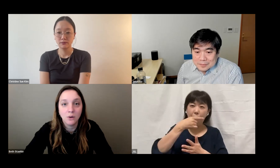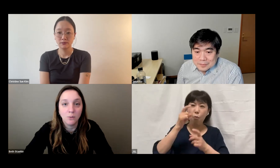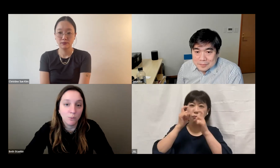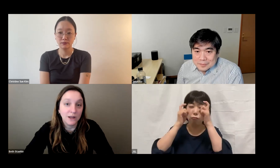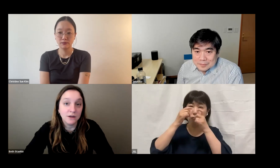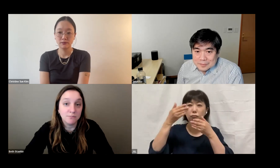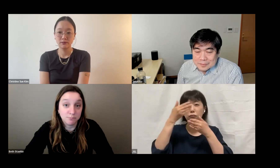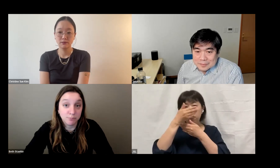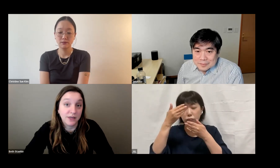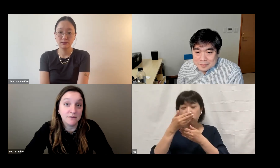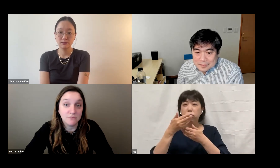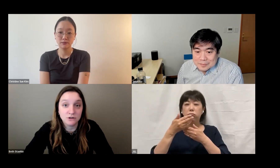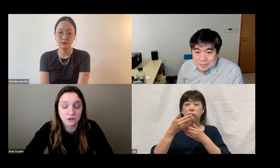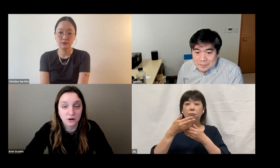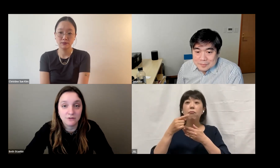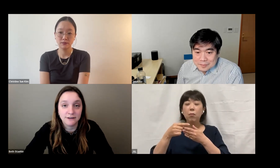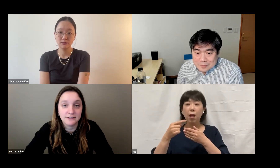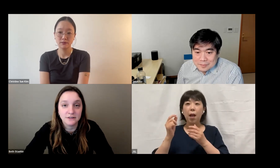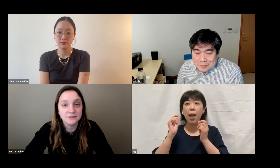We put that emotion on our faces.